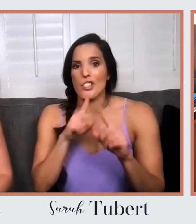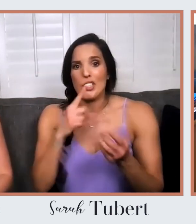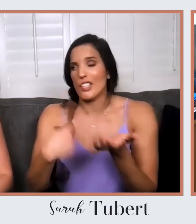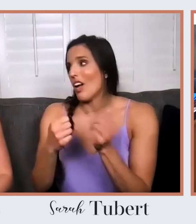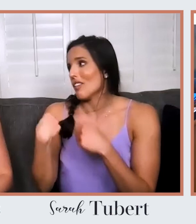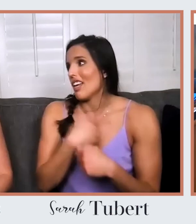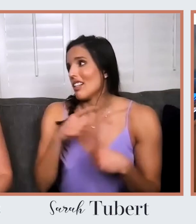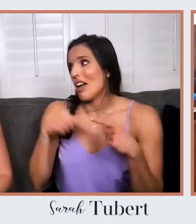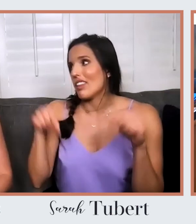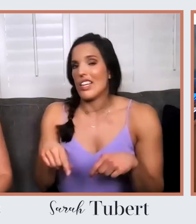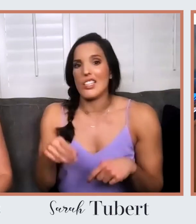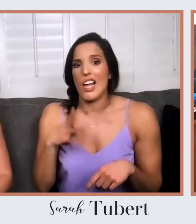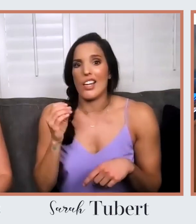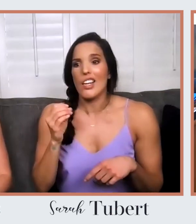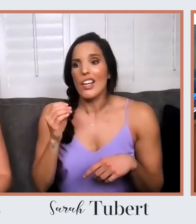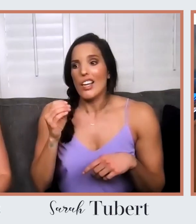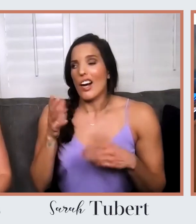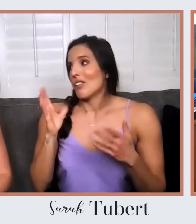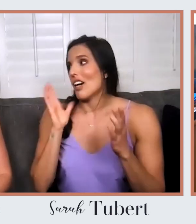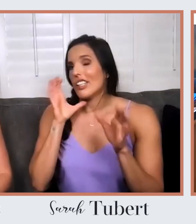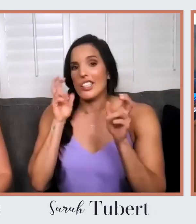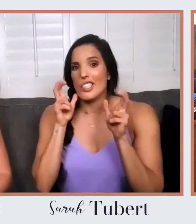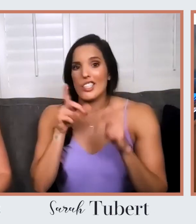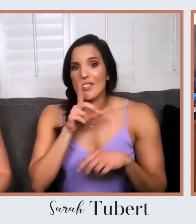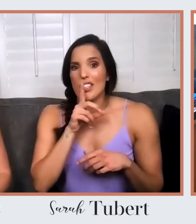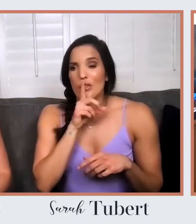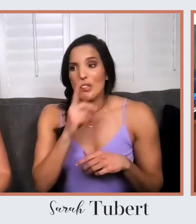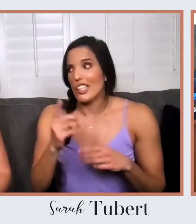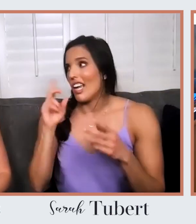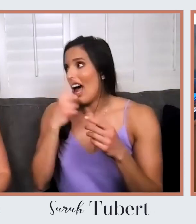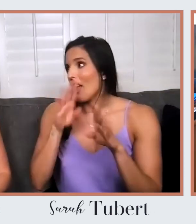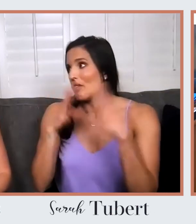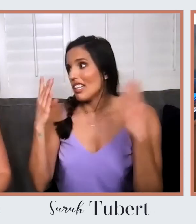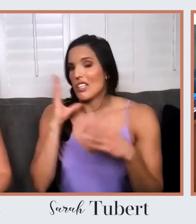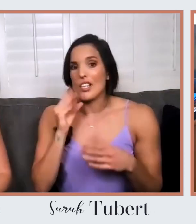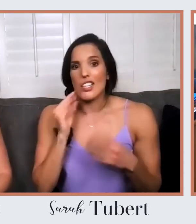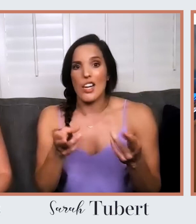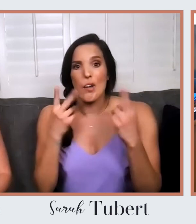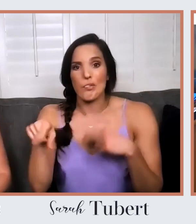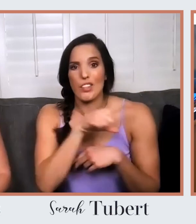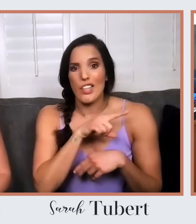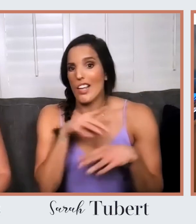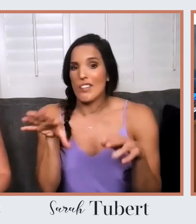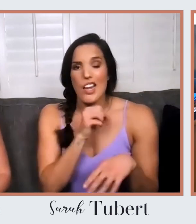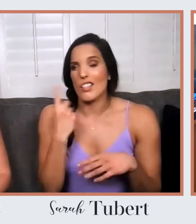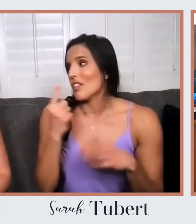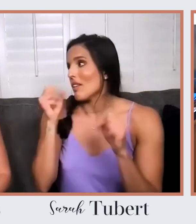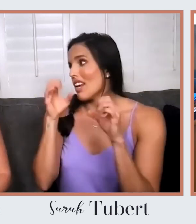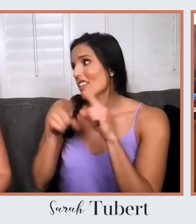to really talk with us about this, and for our listeners, it's been a really eye opening experience, and I hope they've taken something amazing